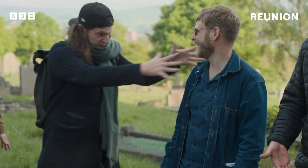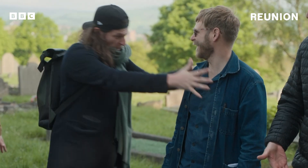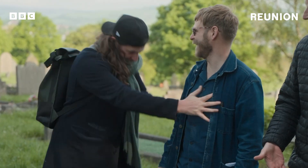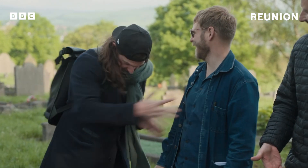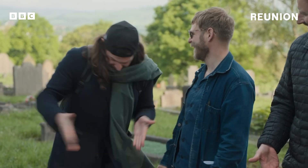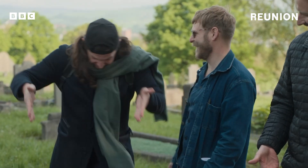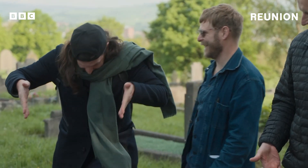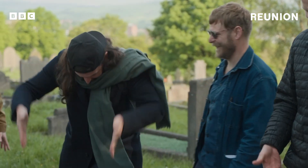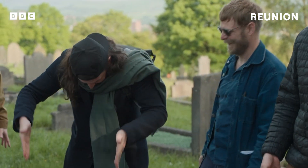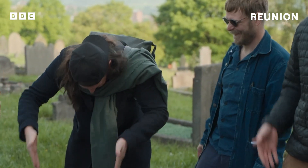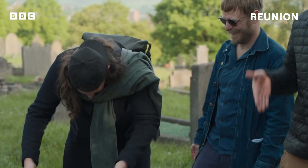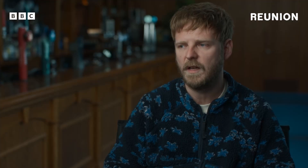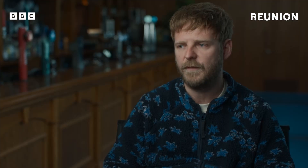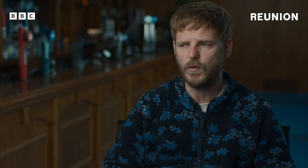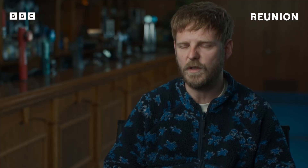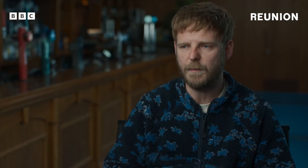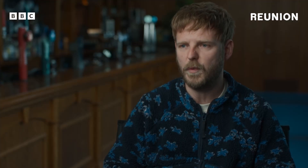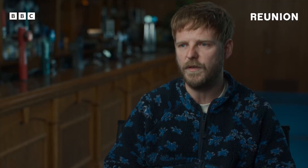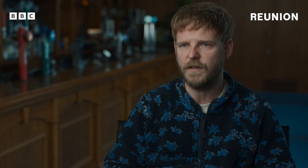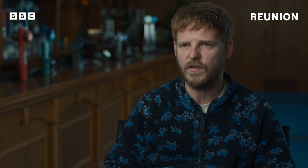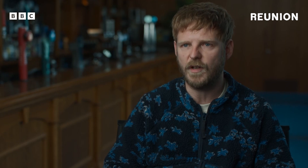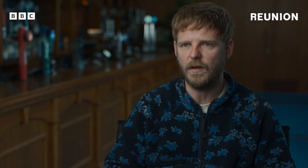that we were able to do that on this. It feels really important to this show.